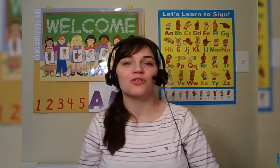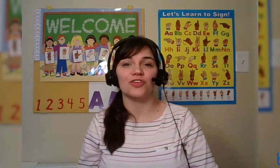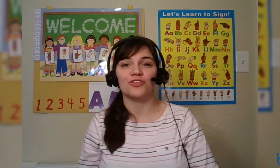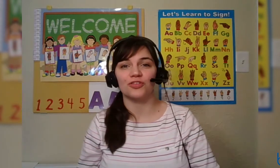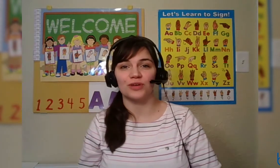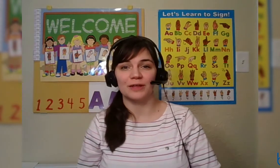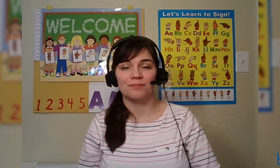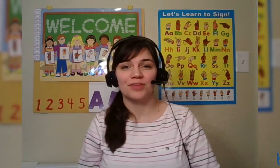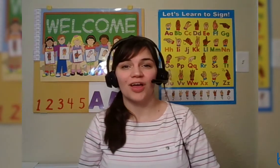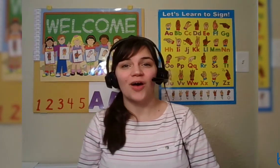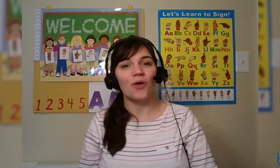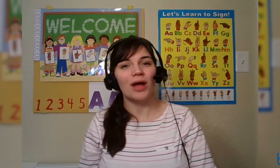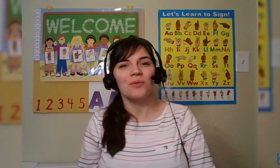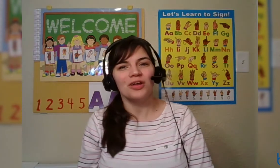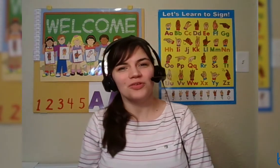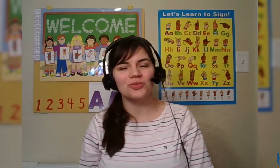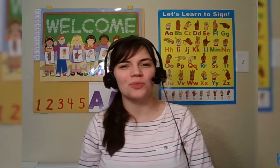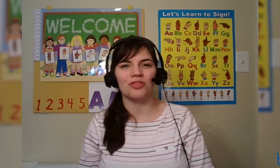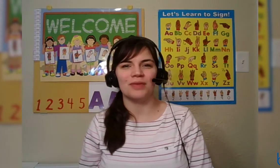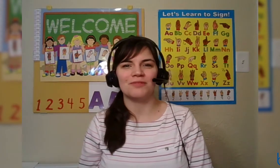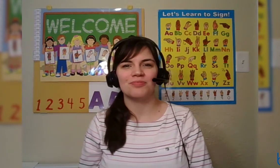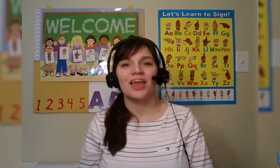the first three. All right, why don't you do it with me?